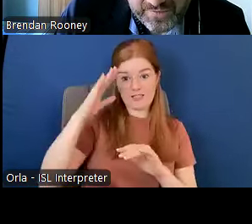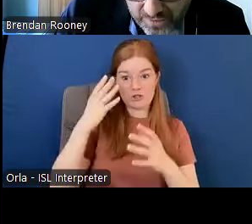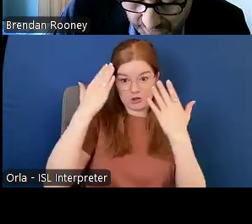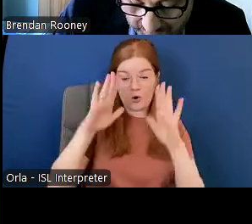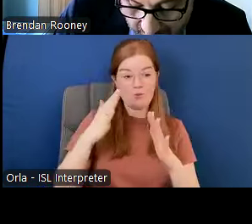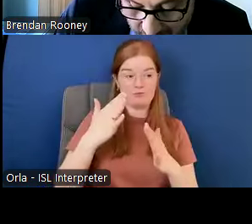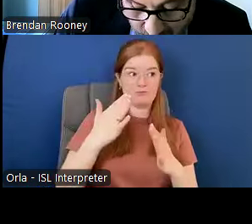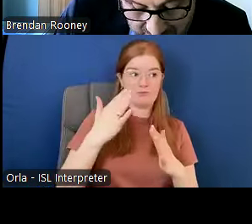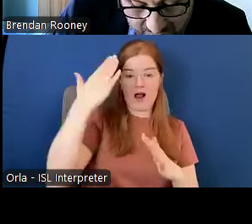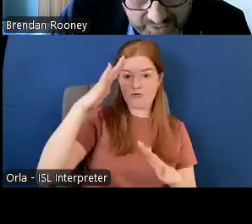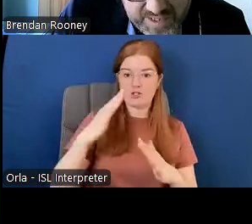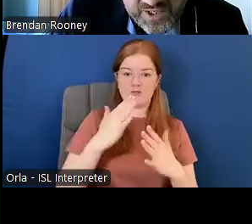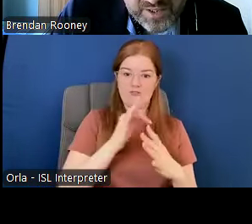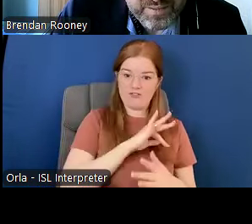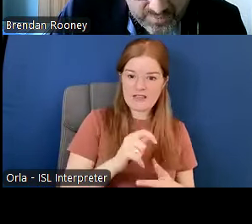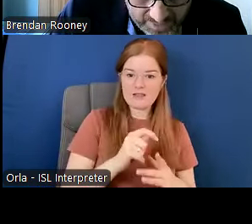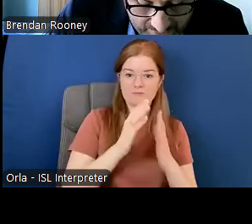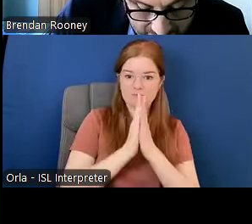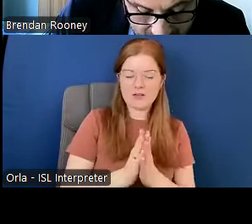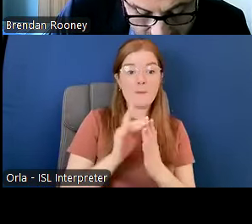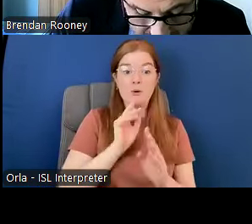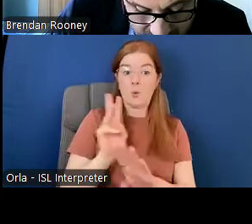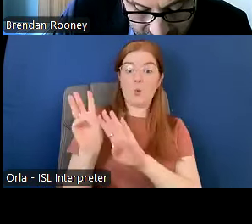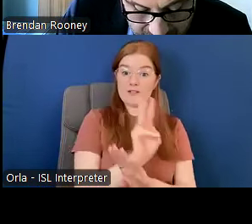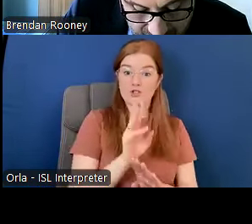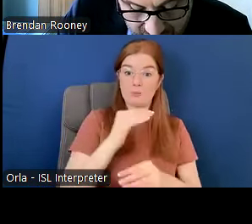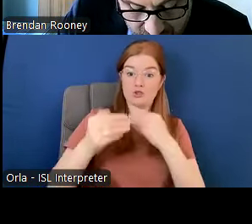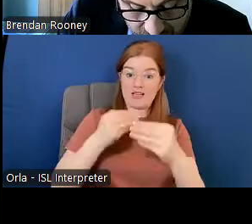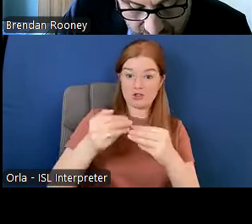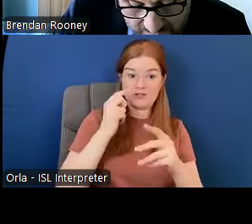and devotion, her Western Procession, which you see on the left, considers religious